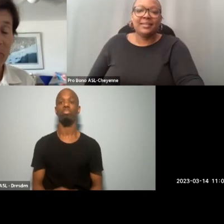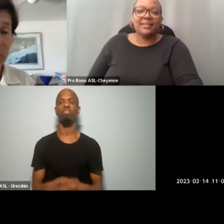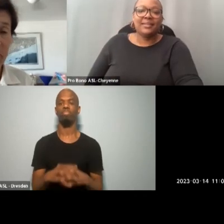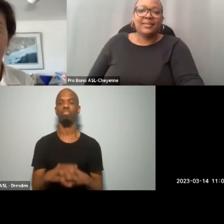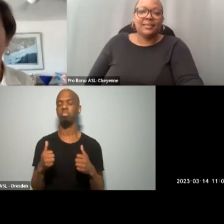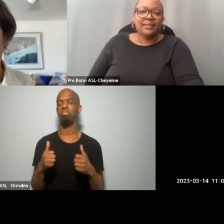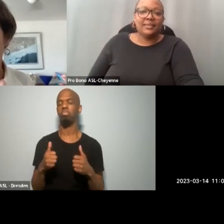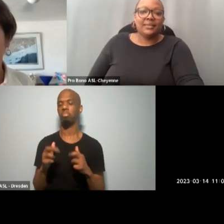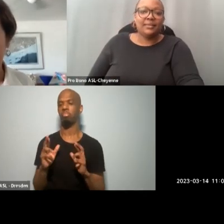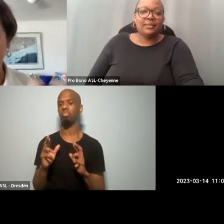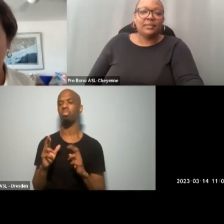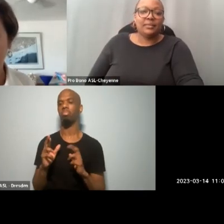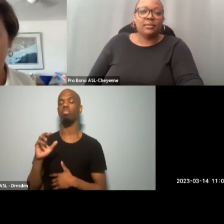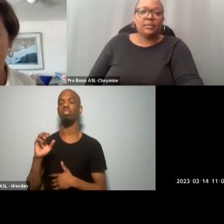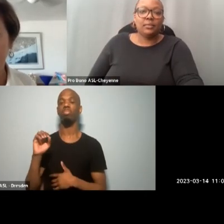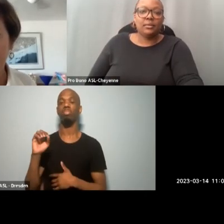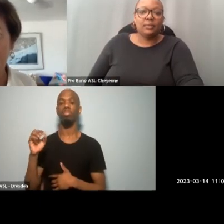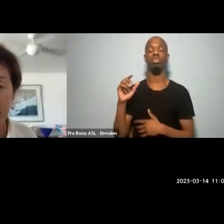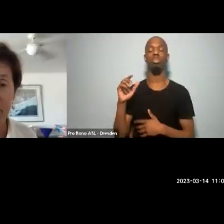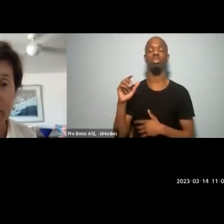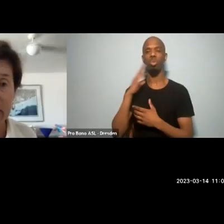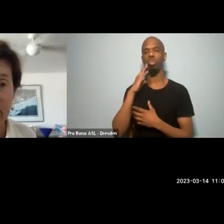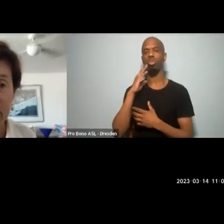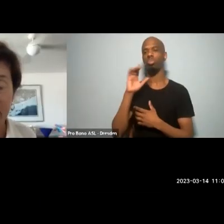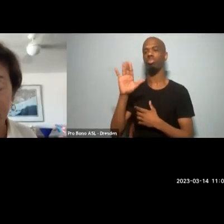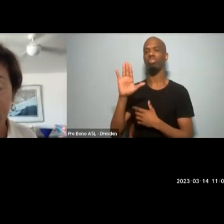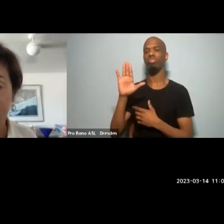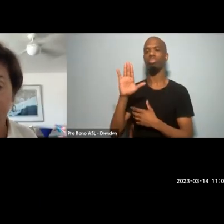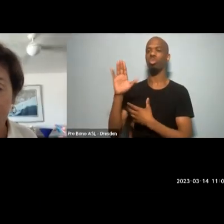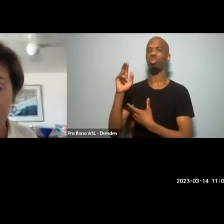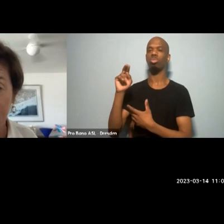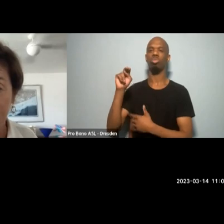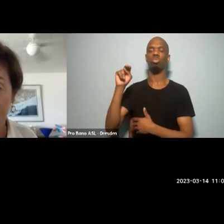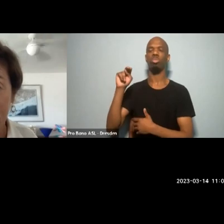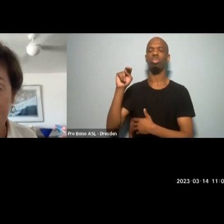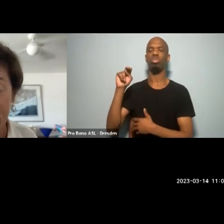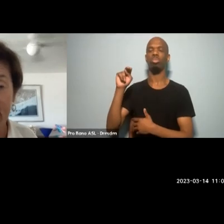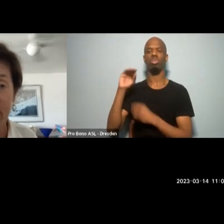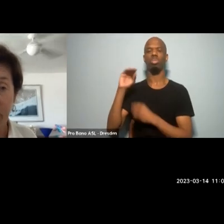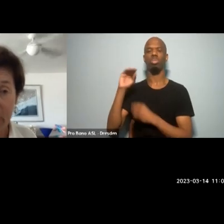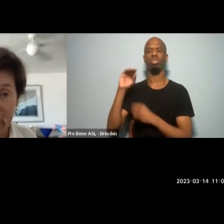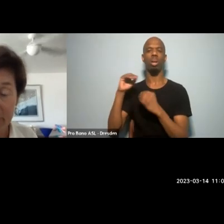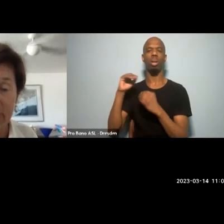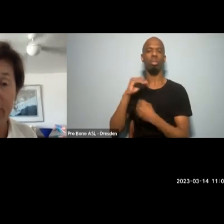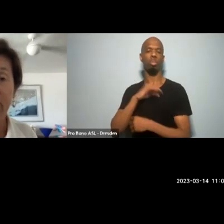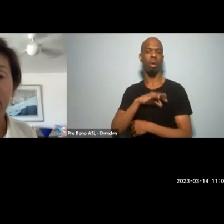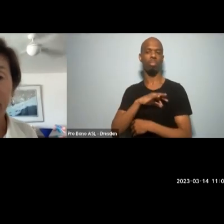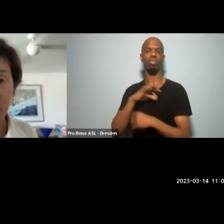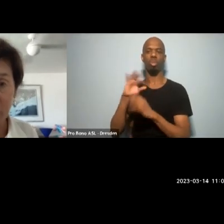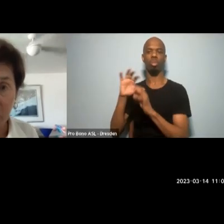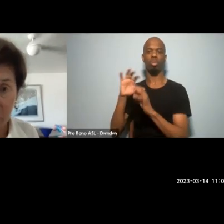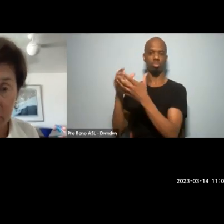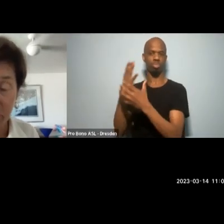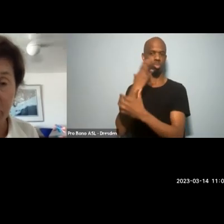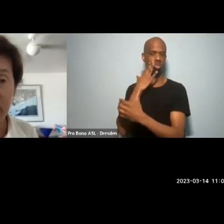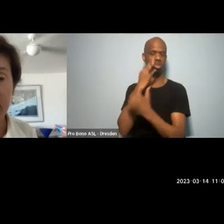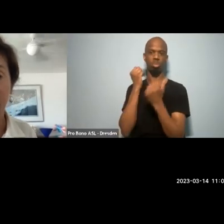I'm sure you have put a lot of Nigerian culture on it. If you haven't, you totally should,